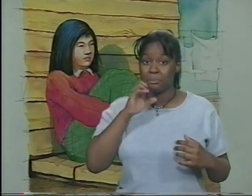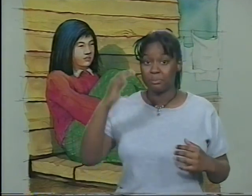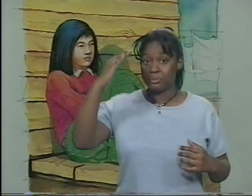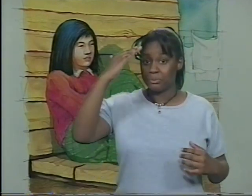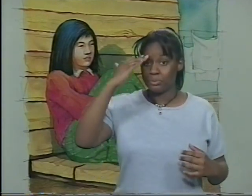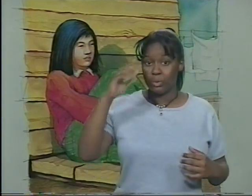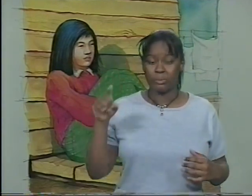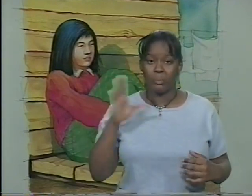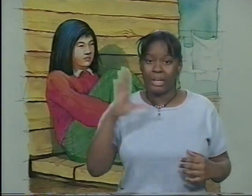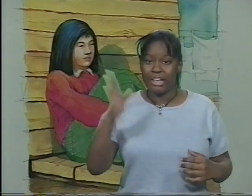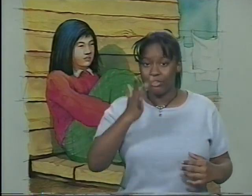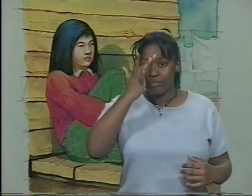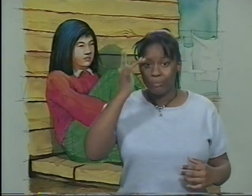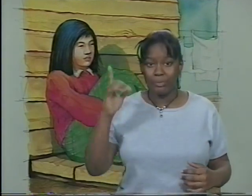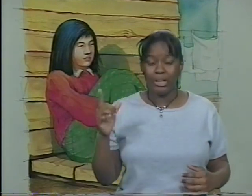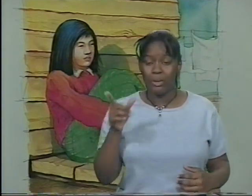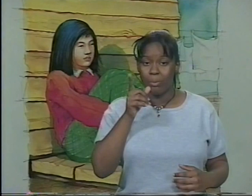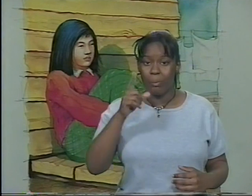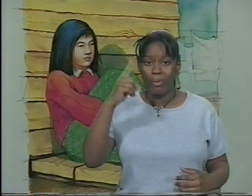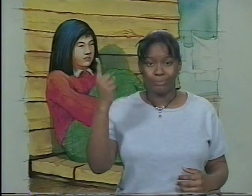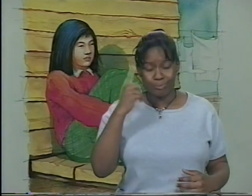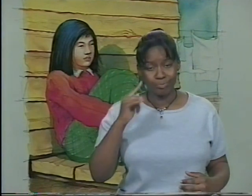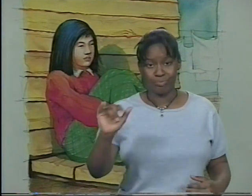And Emi knew she would never forget Laurie, ever.